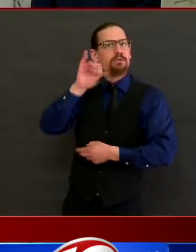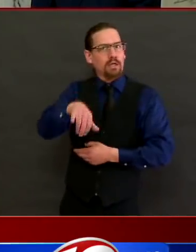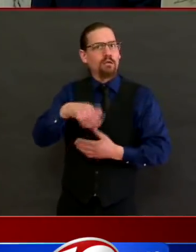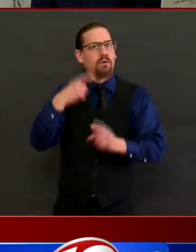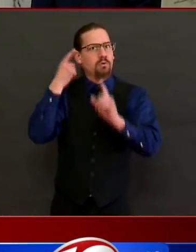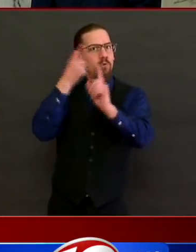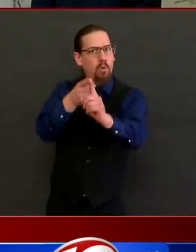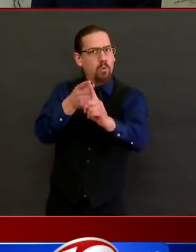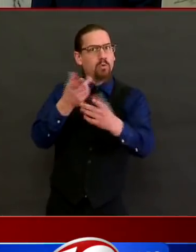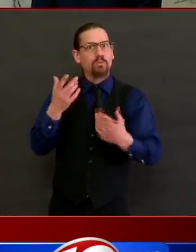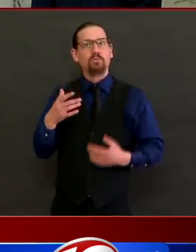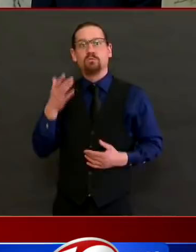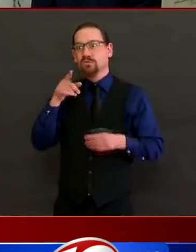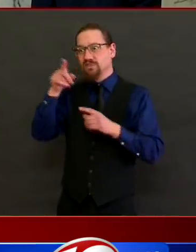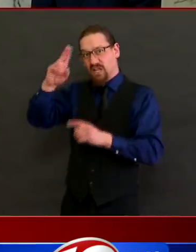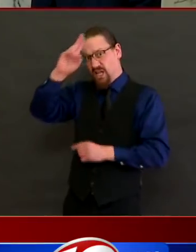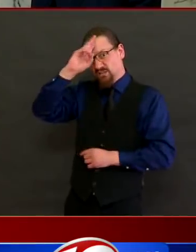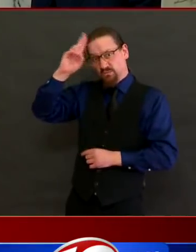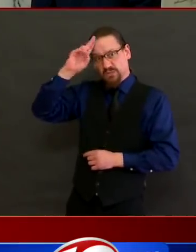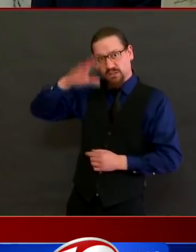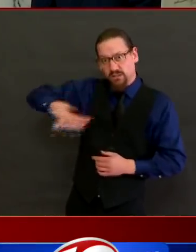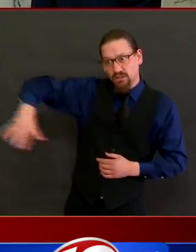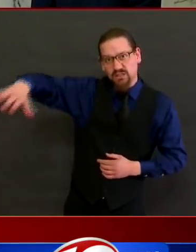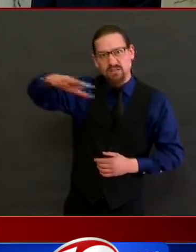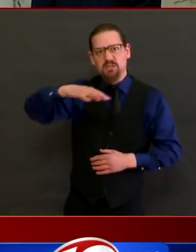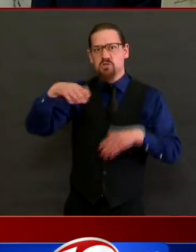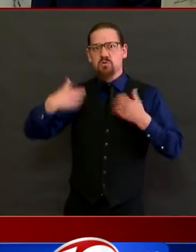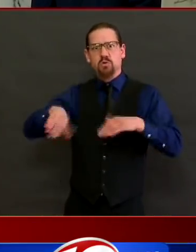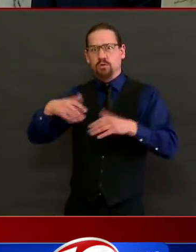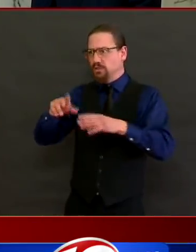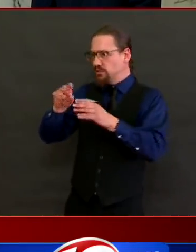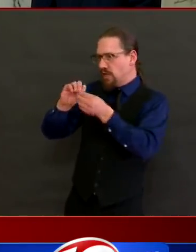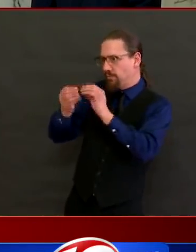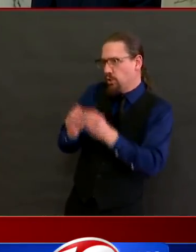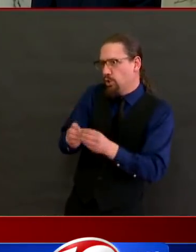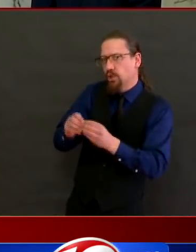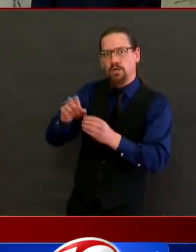A LID ON THE VIRUS, WHILE WE ARE RACING AS HARD AS WE CAN TO READY OUR